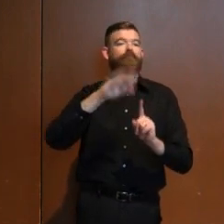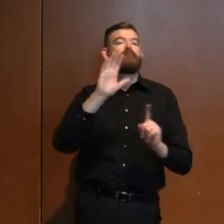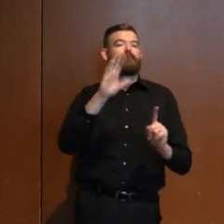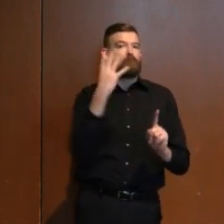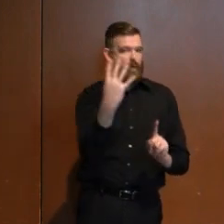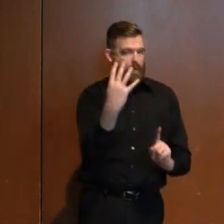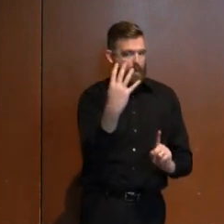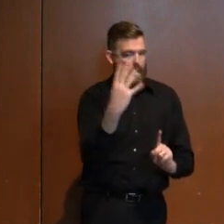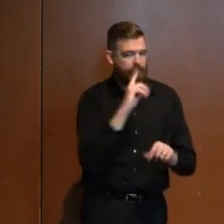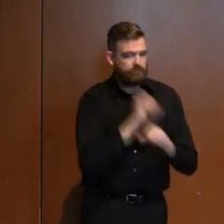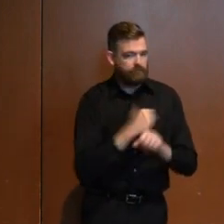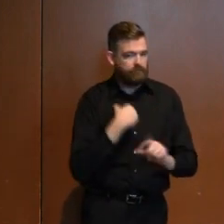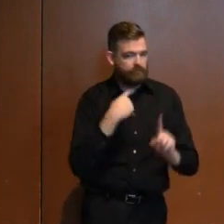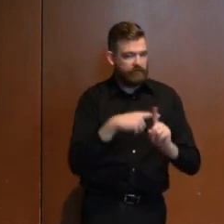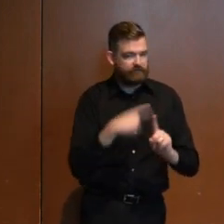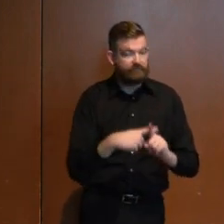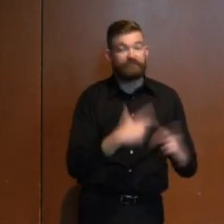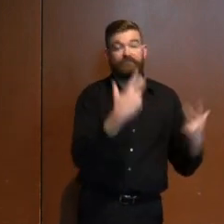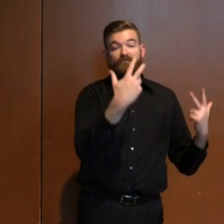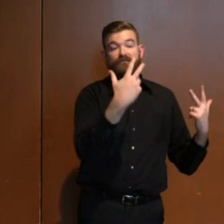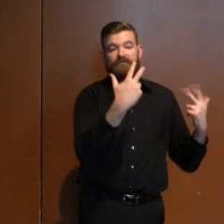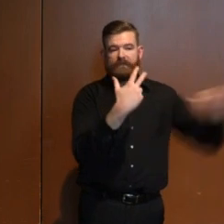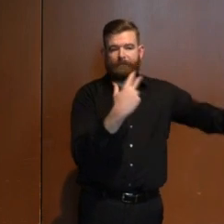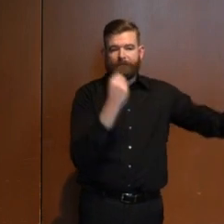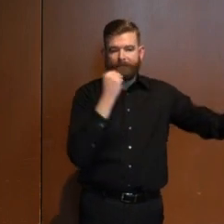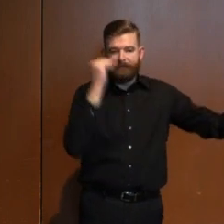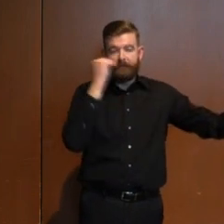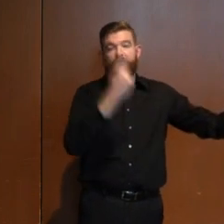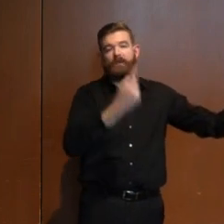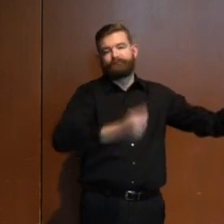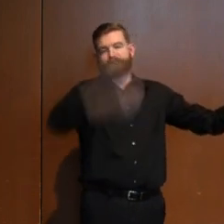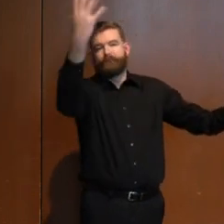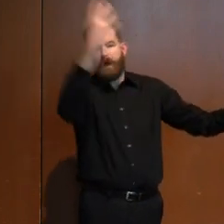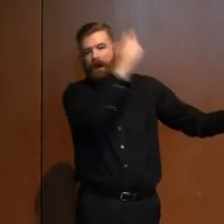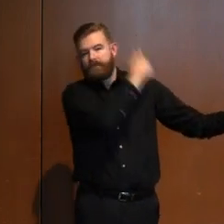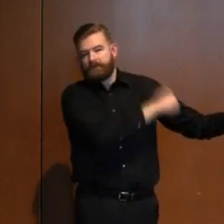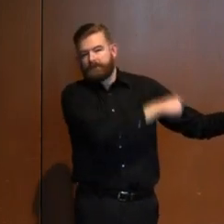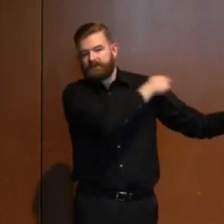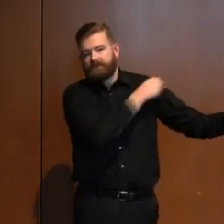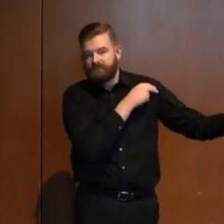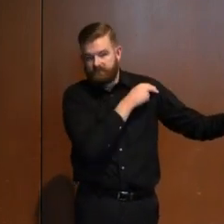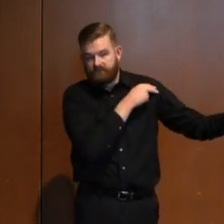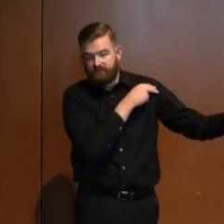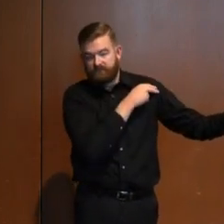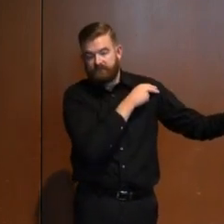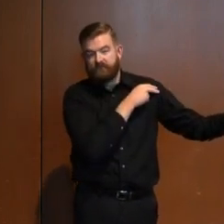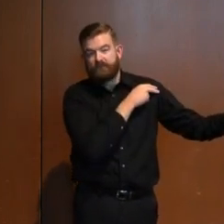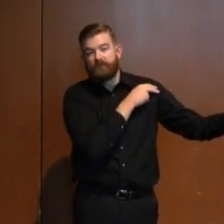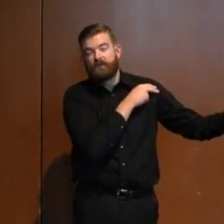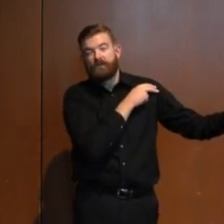THREE OF THOSE EMPLOYEES ARE HOME WITH MODERATE SYMPTOMS AND